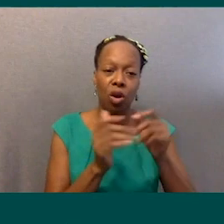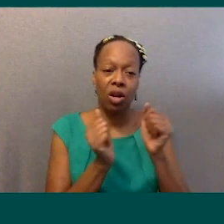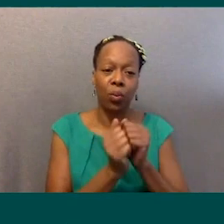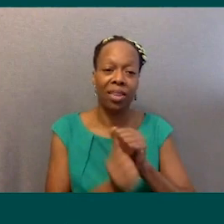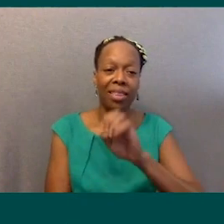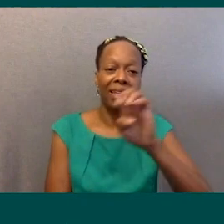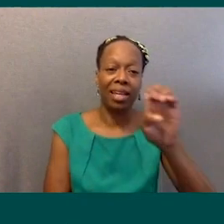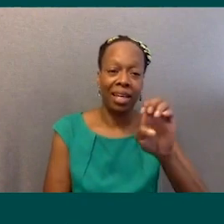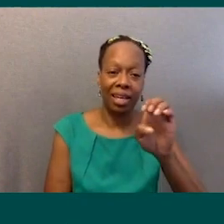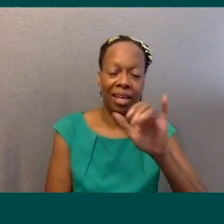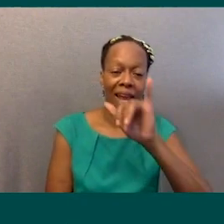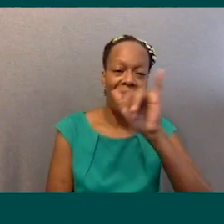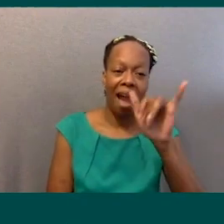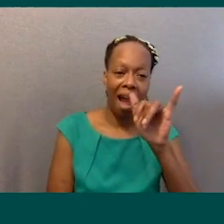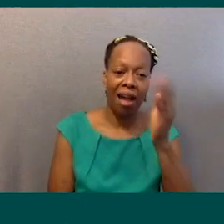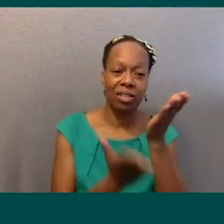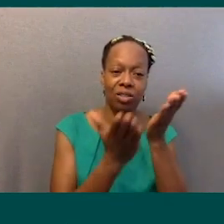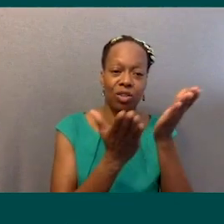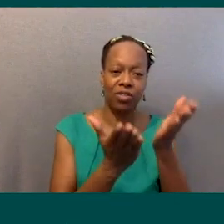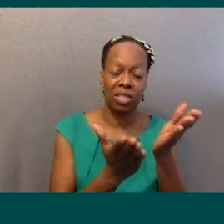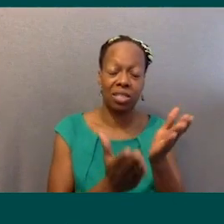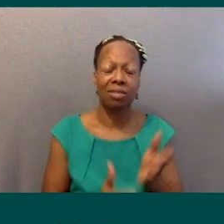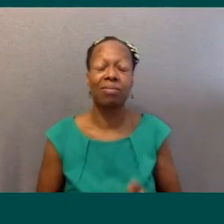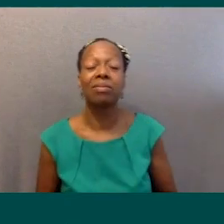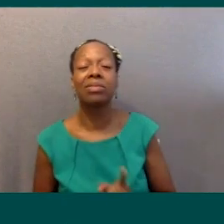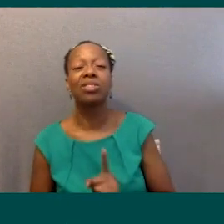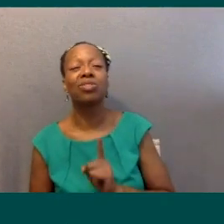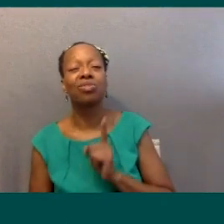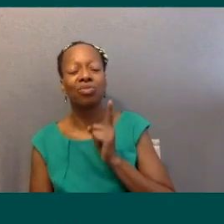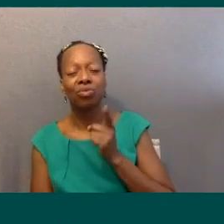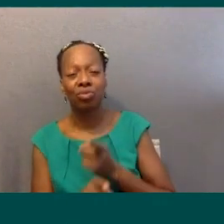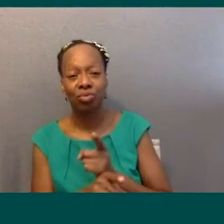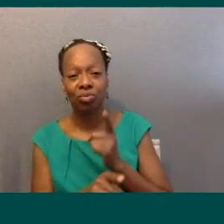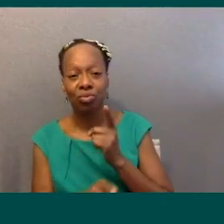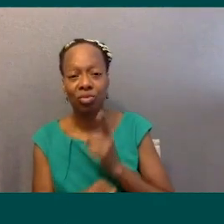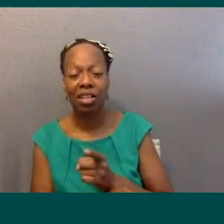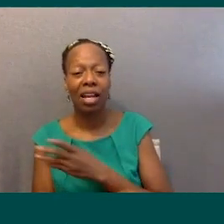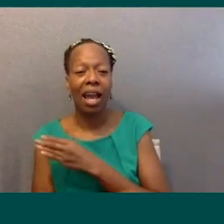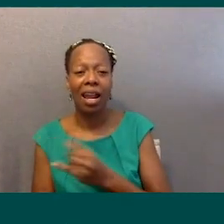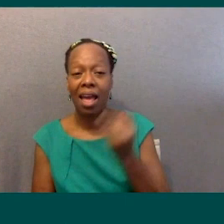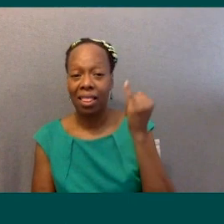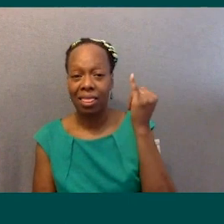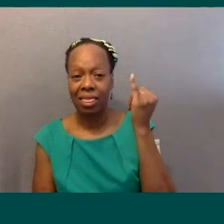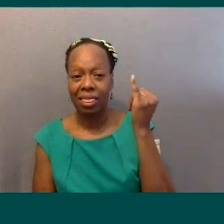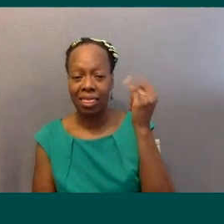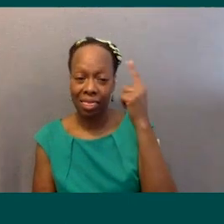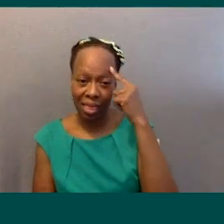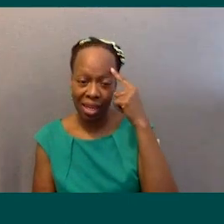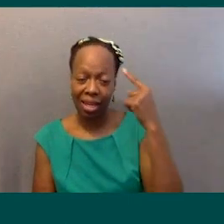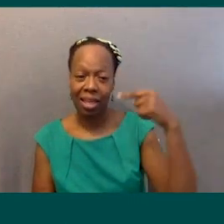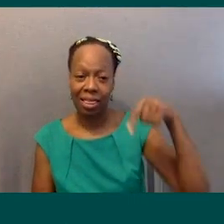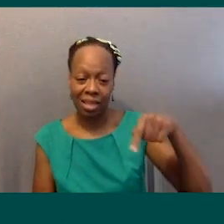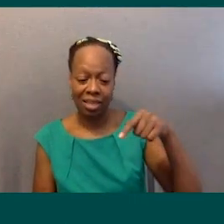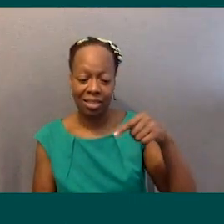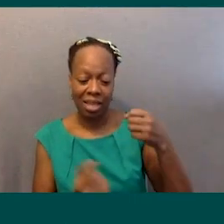Yeah, no, absolutely and I think this advocacy piece in young children and their role in their own care